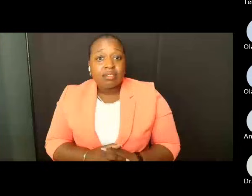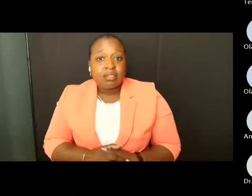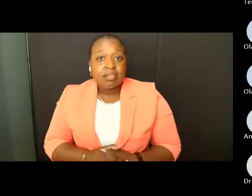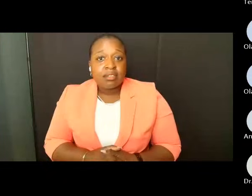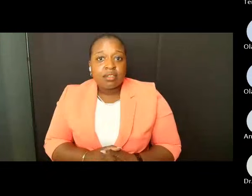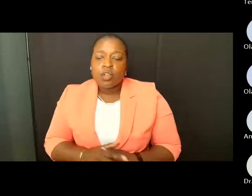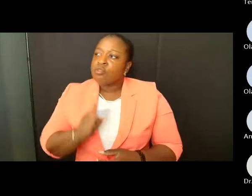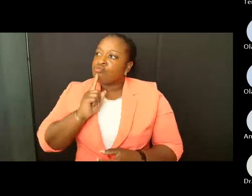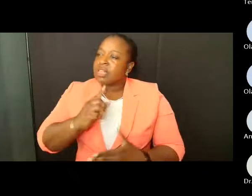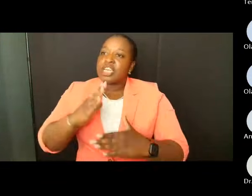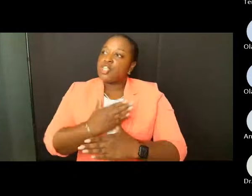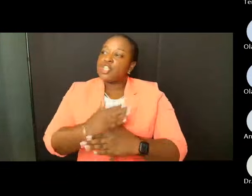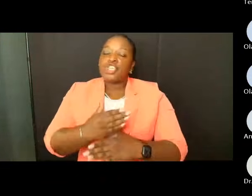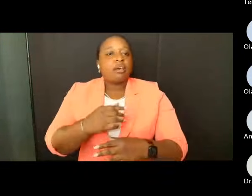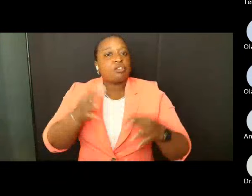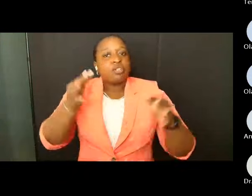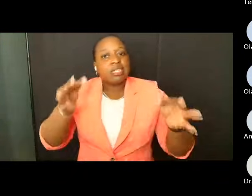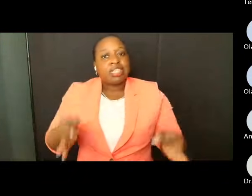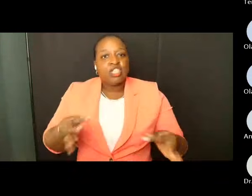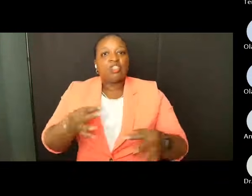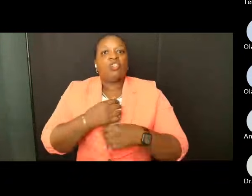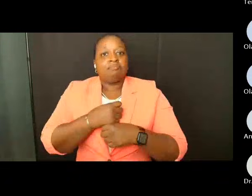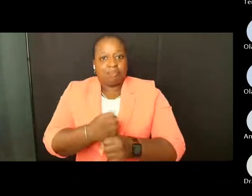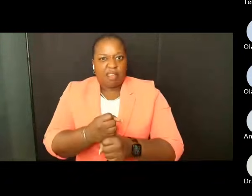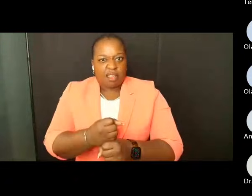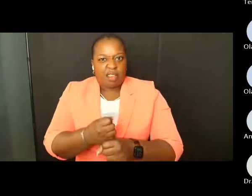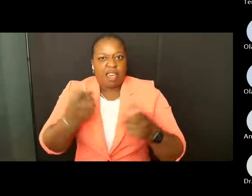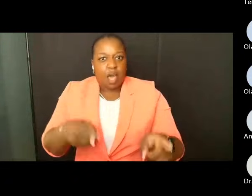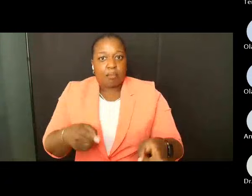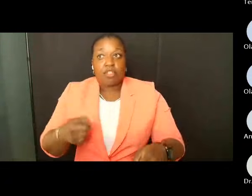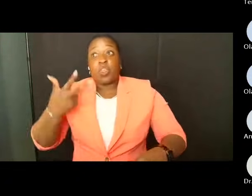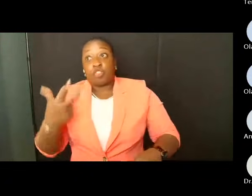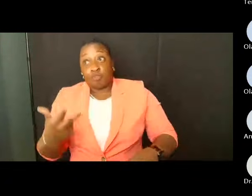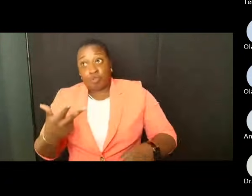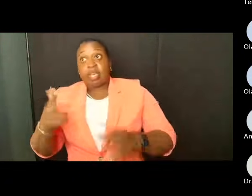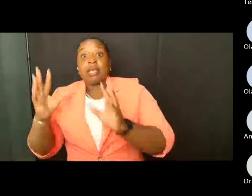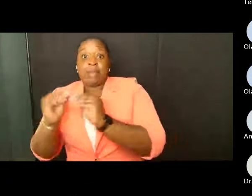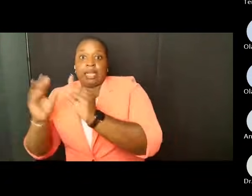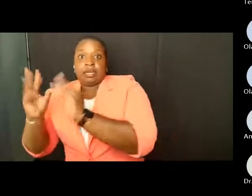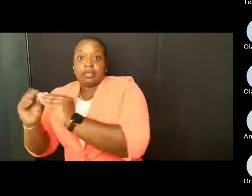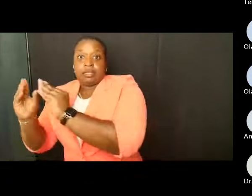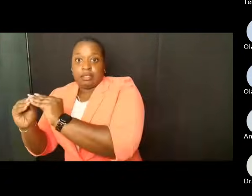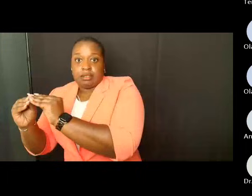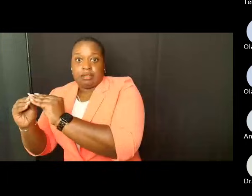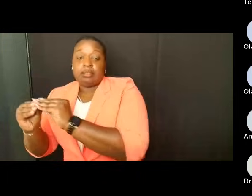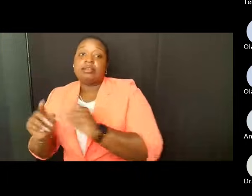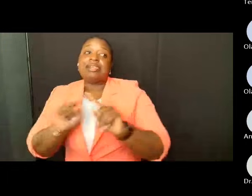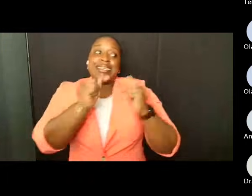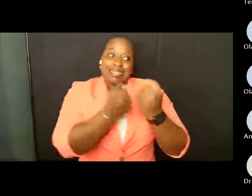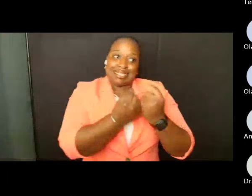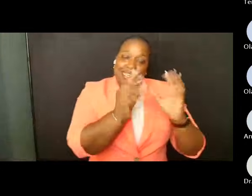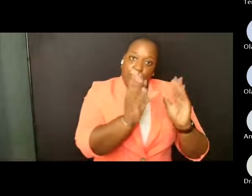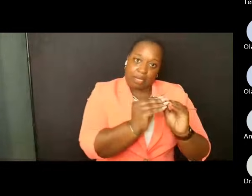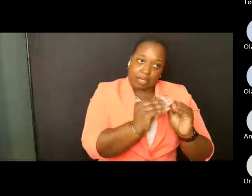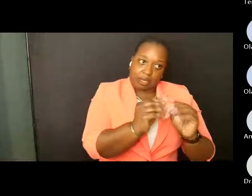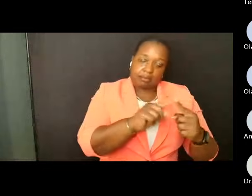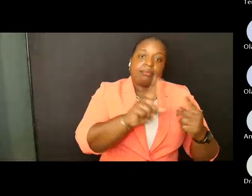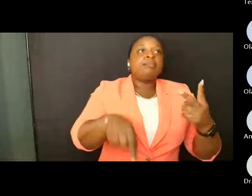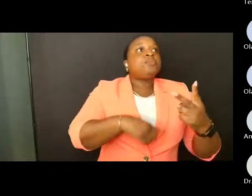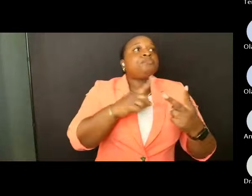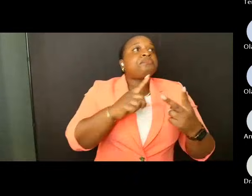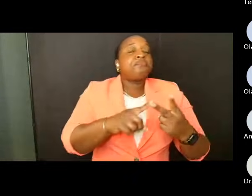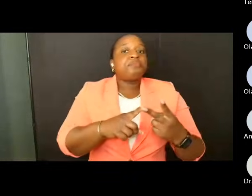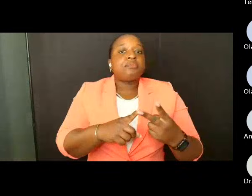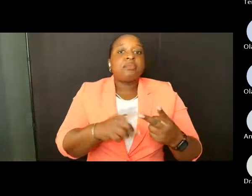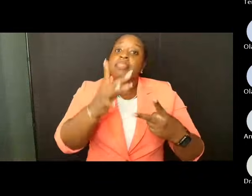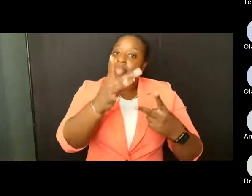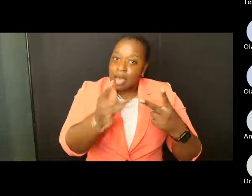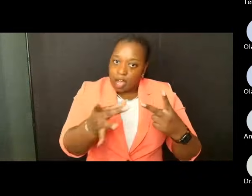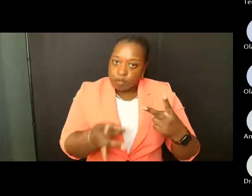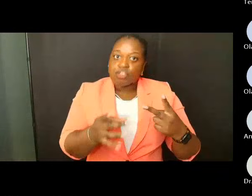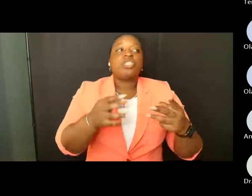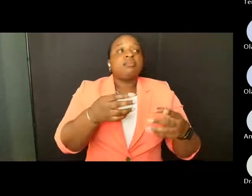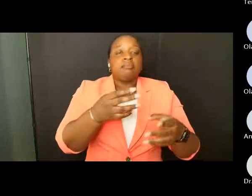typically has a three meeting, the team meeting, the option meeting, and the decision meeting,